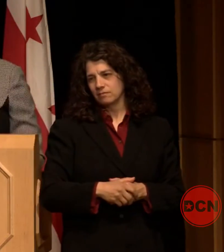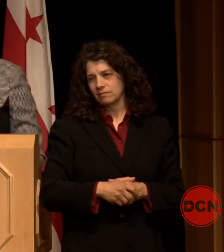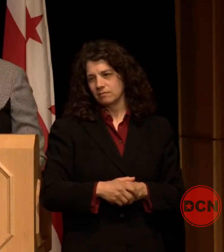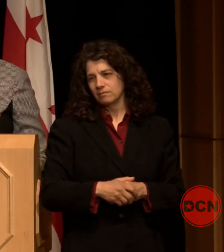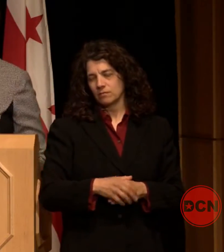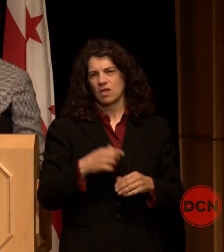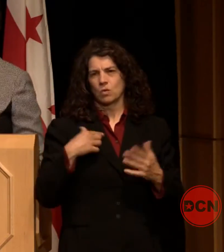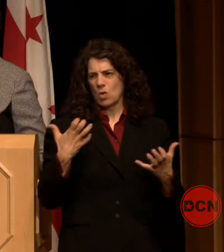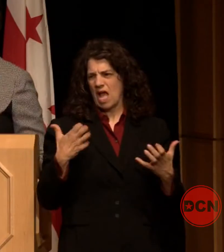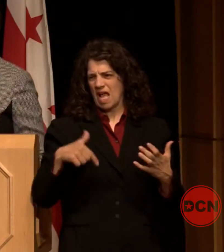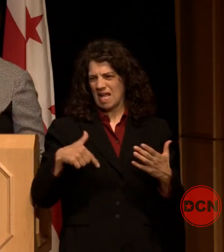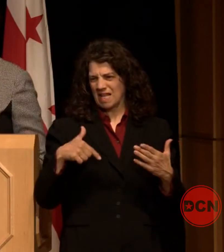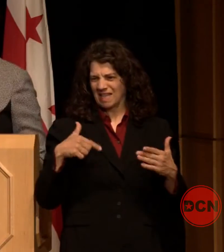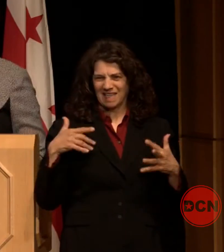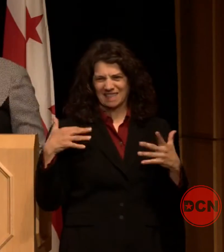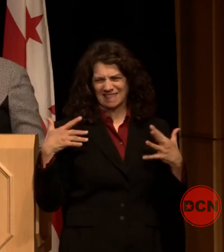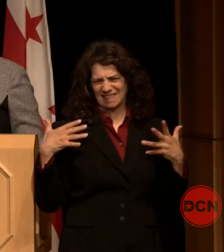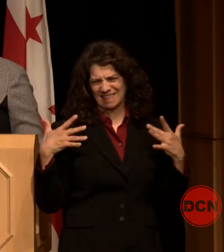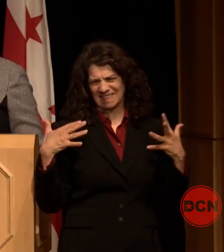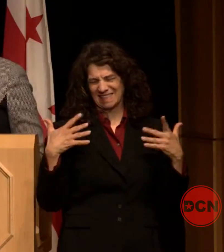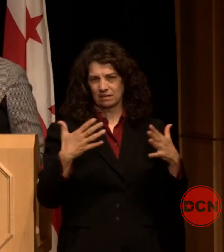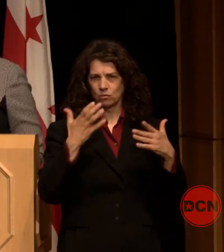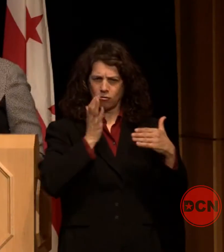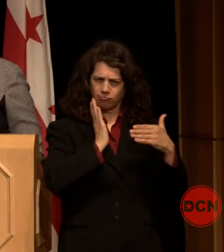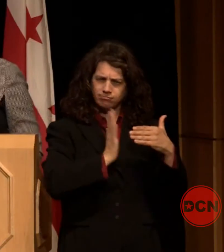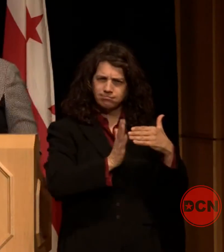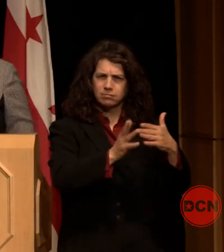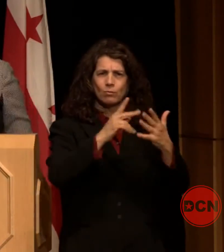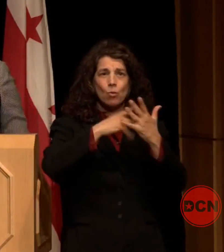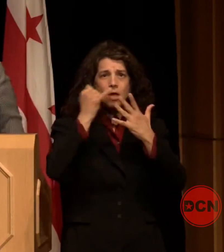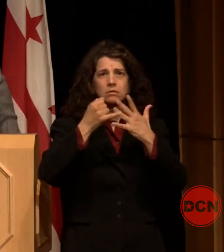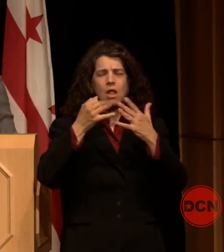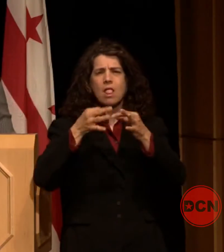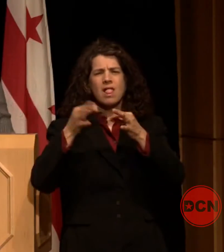WAY TO GET PROJECTS OUT. I HAD THE OPPORTUNITY, OF